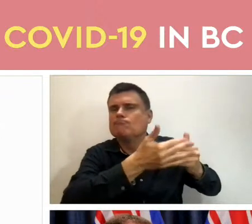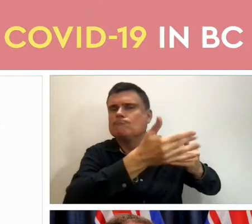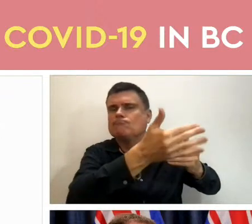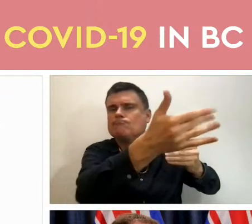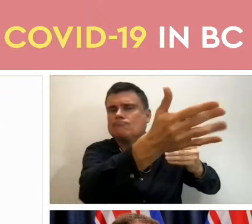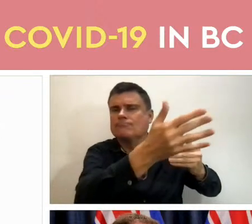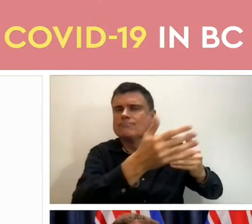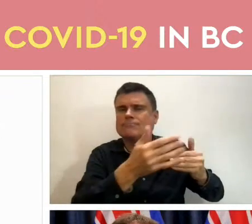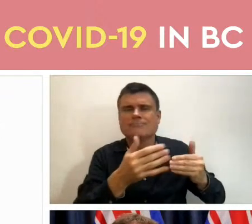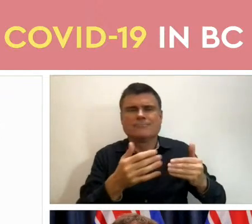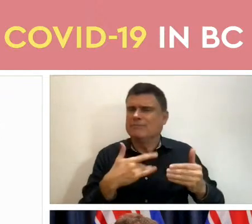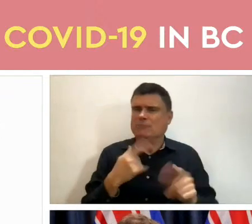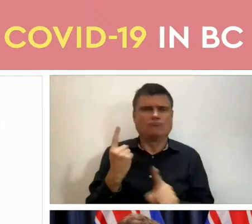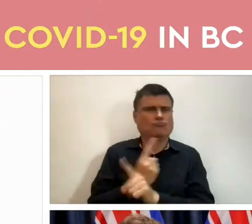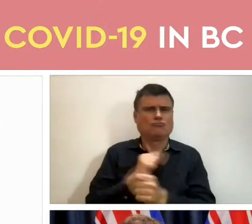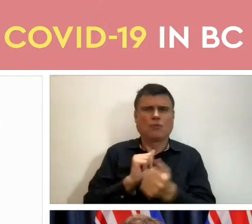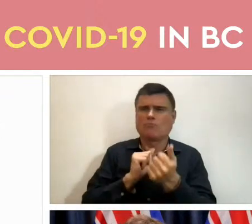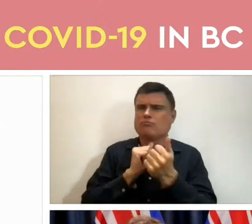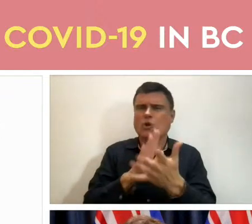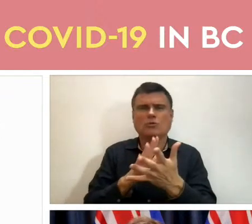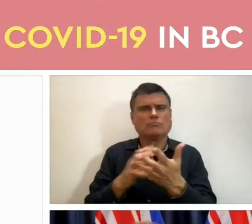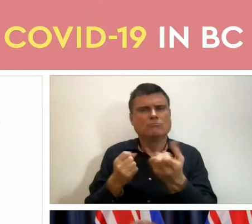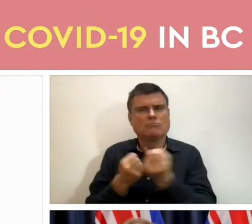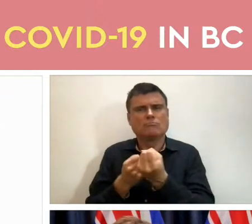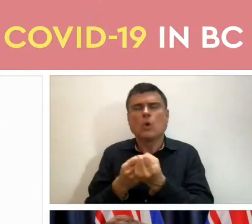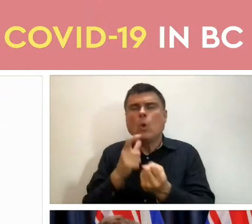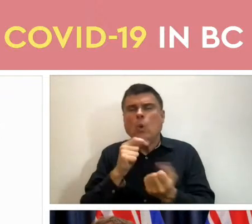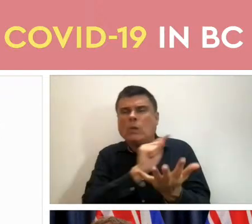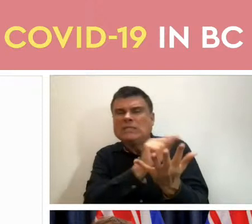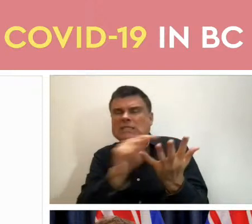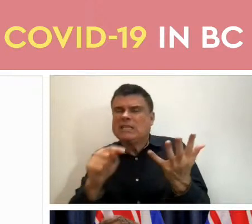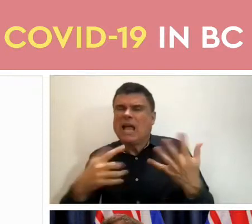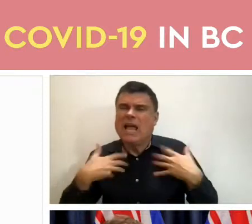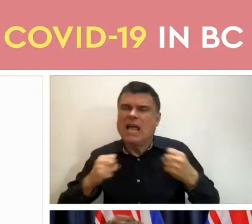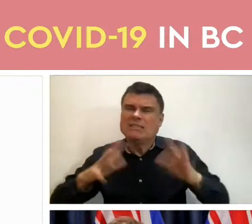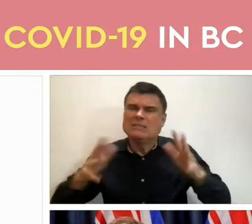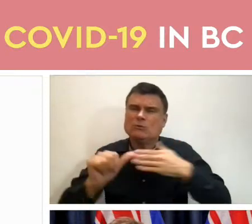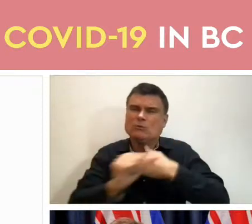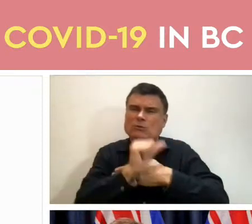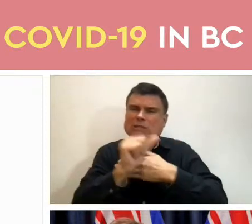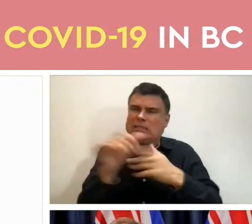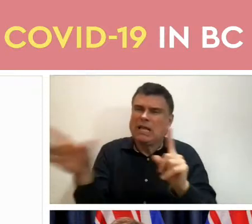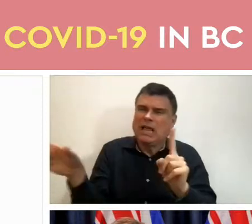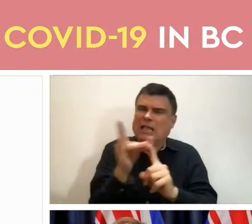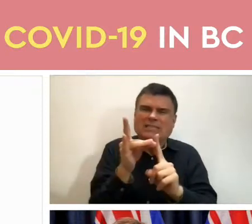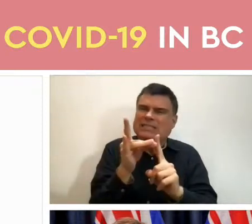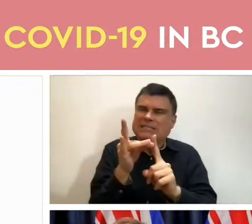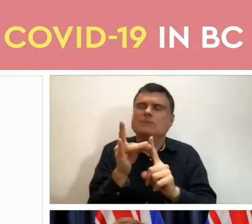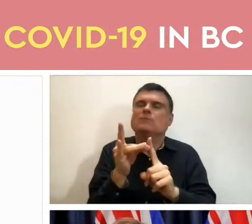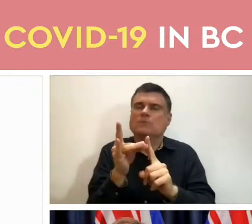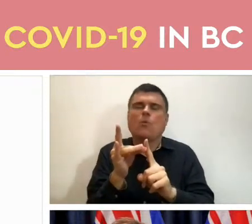absolutely right to do and based on our risk base rollout that's shown its results in the first